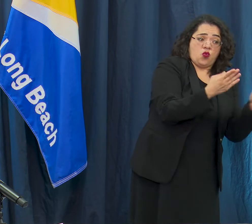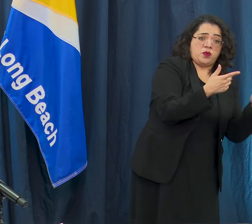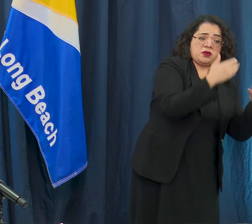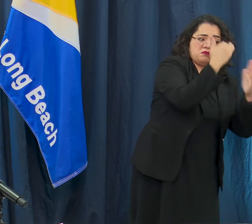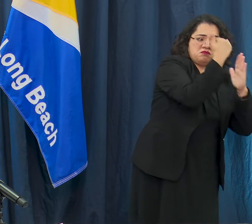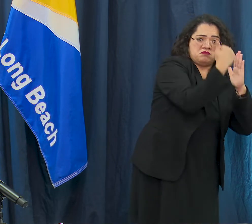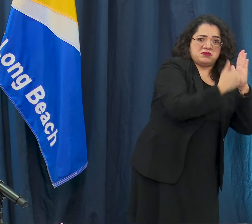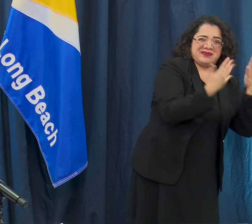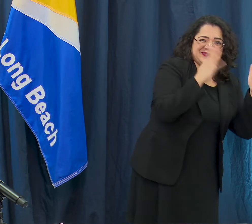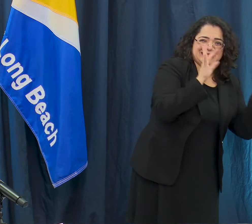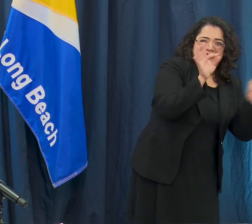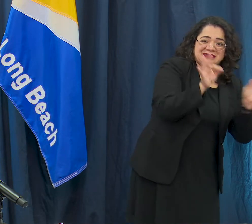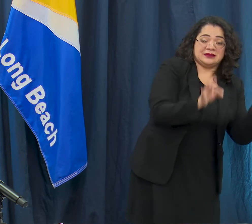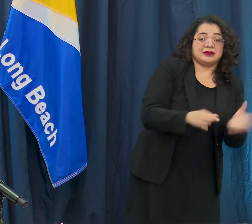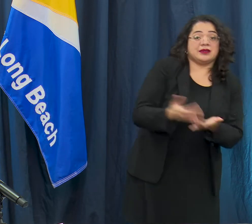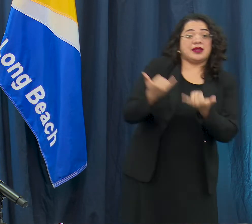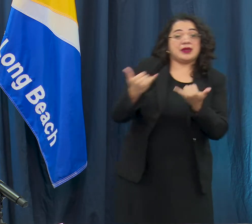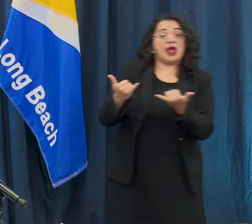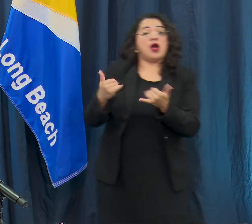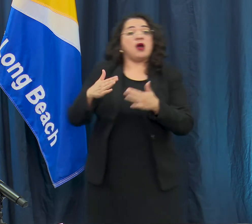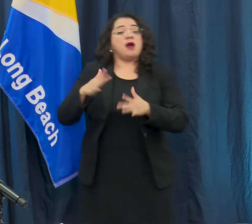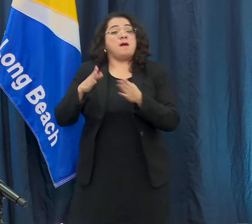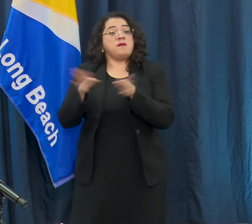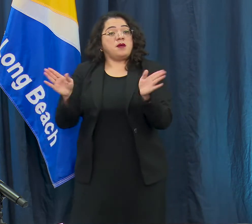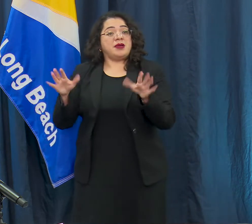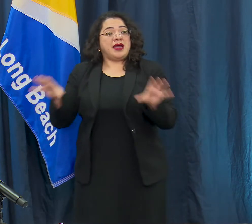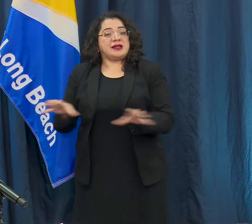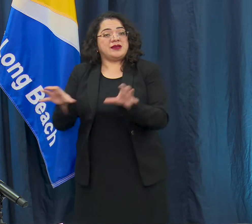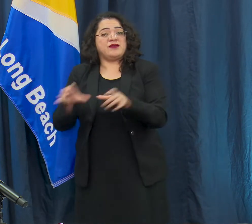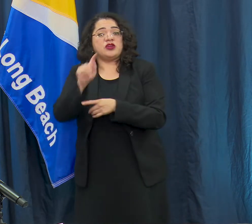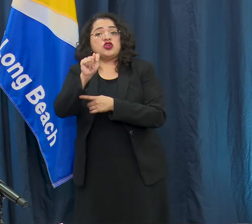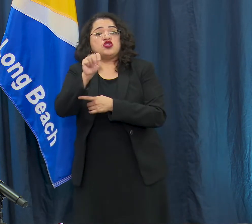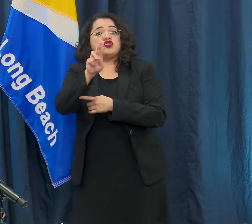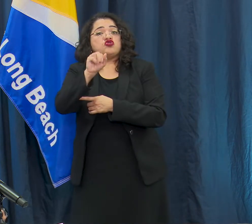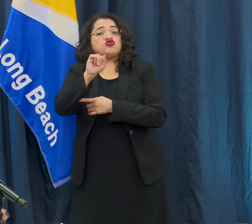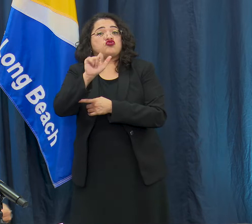course our trails and those trails and trail heads are located of course at